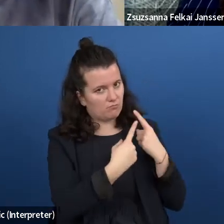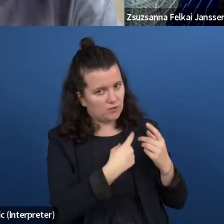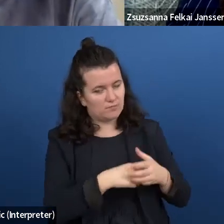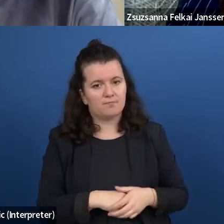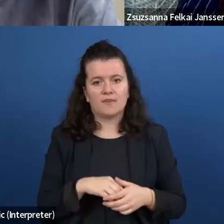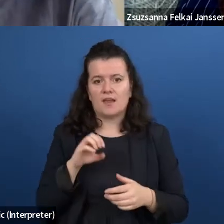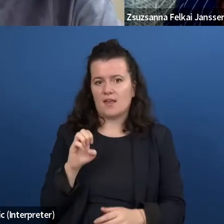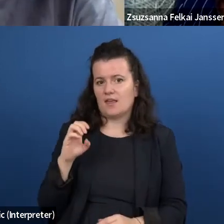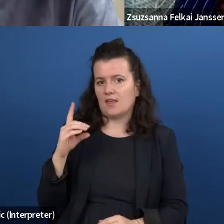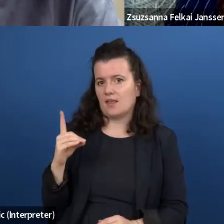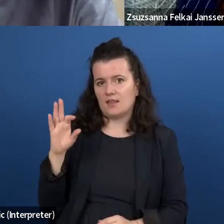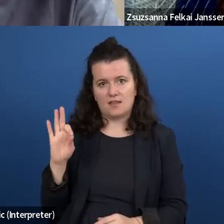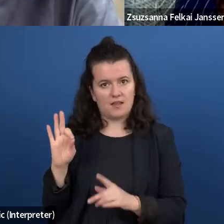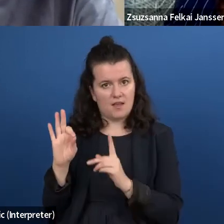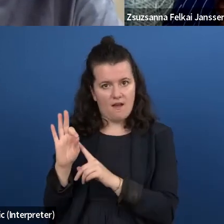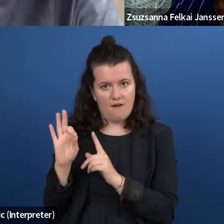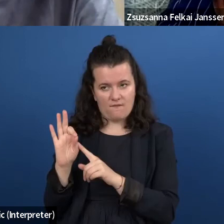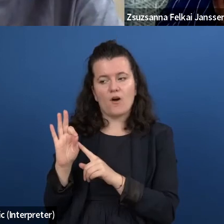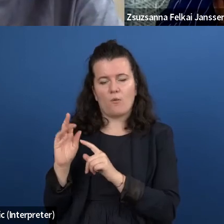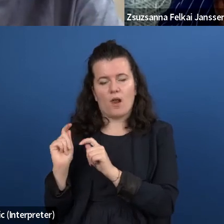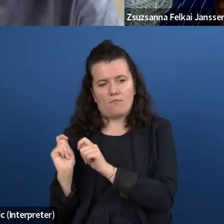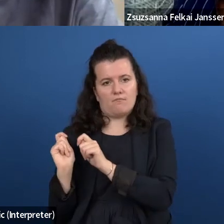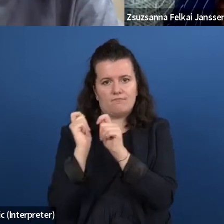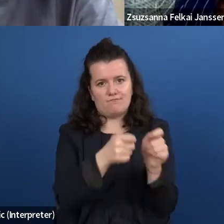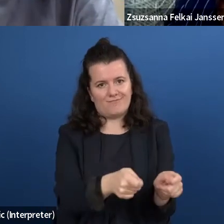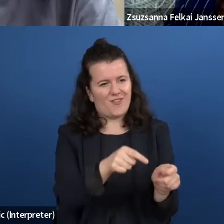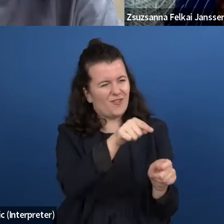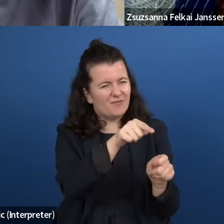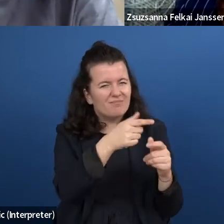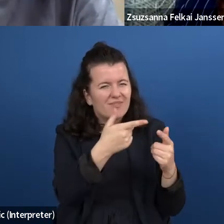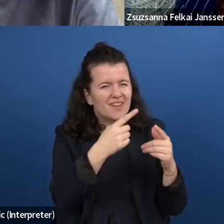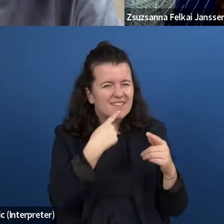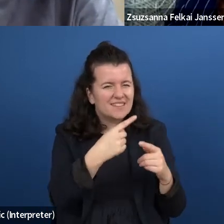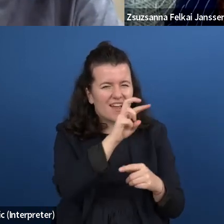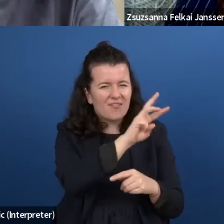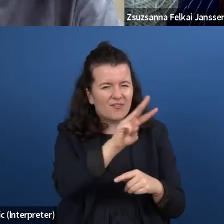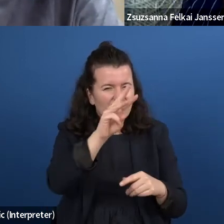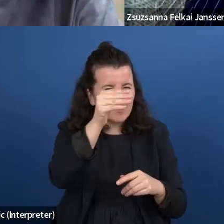But also to include and consider disability in that consulting body.